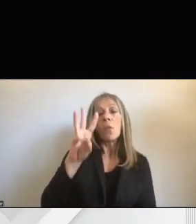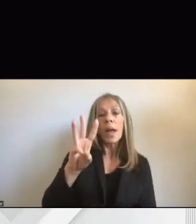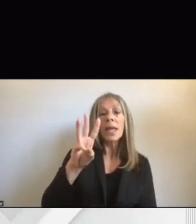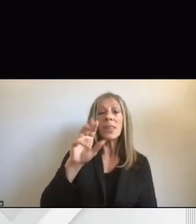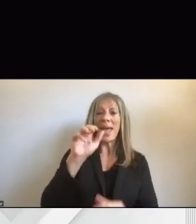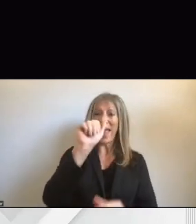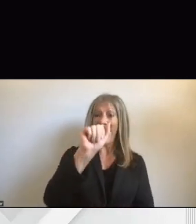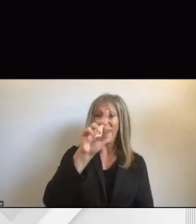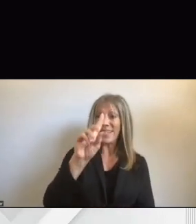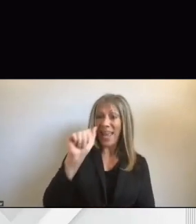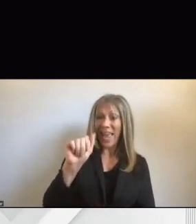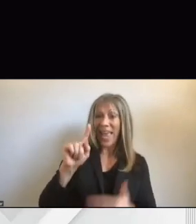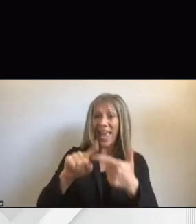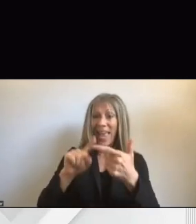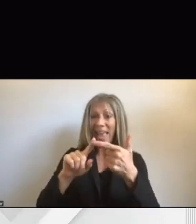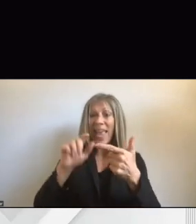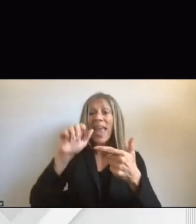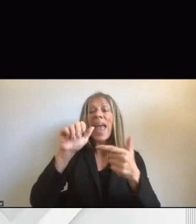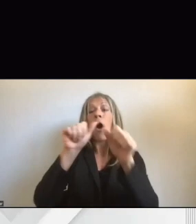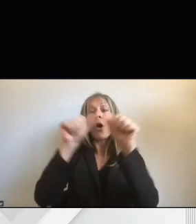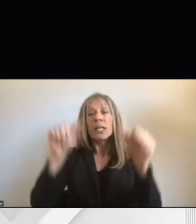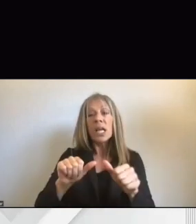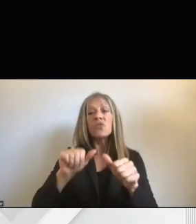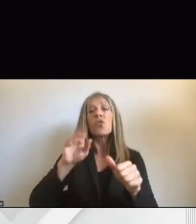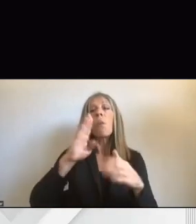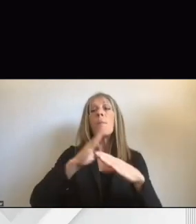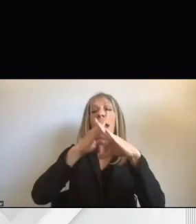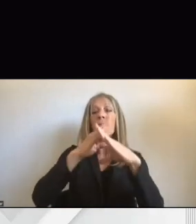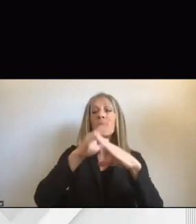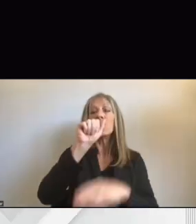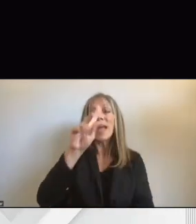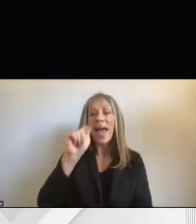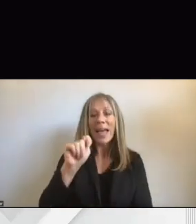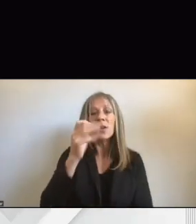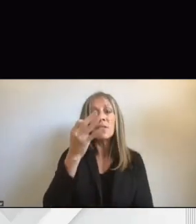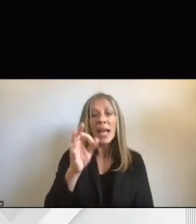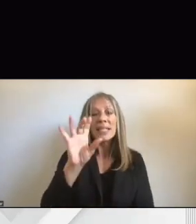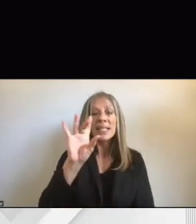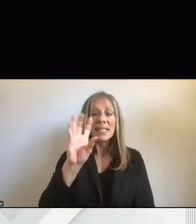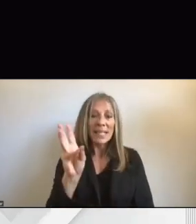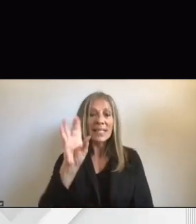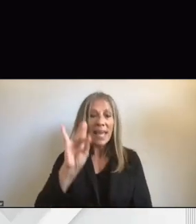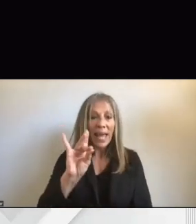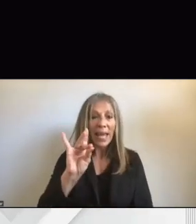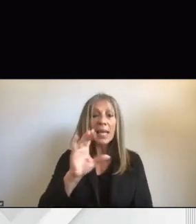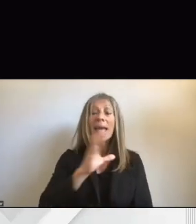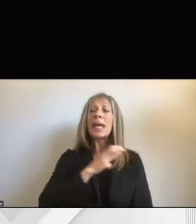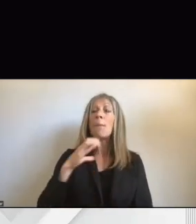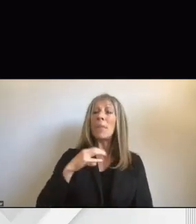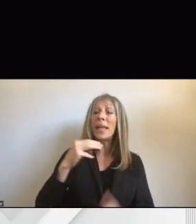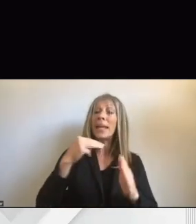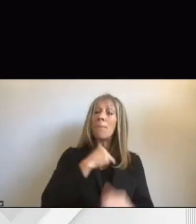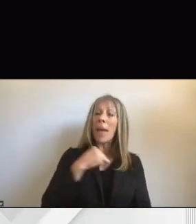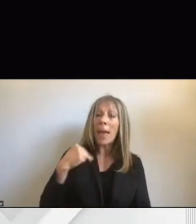ADA and the Architectural Barriers Act of 1968. Committee members represented the